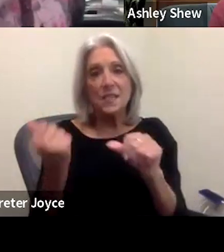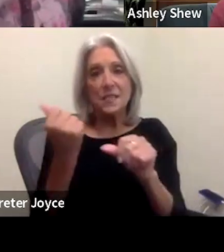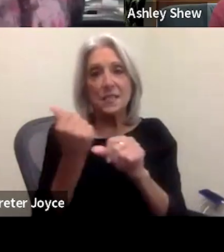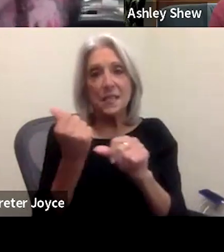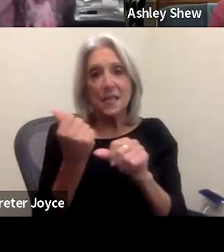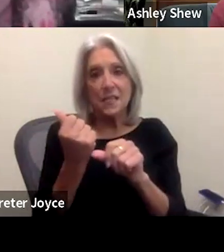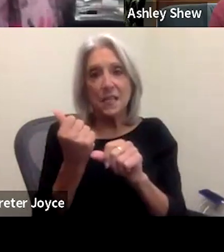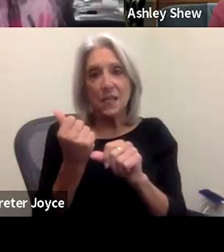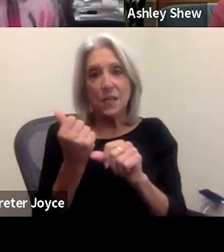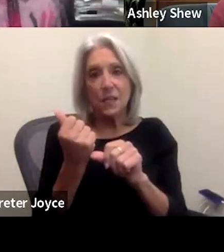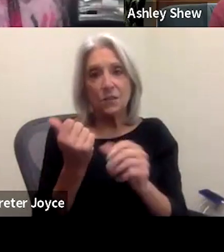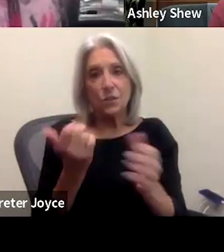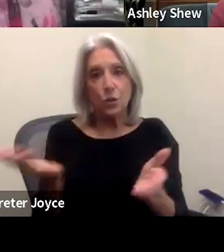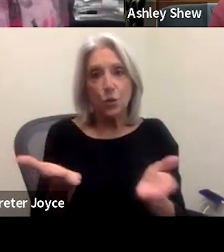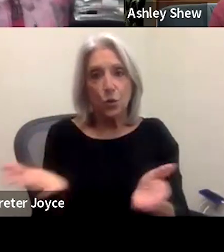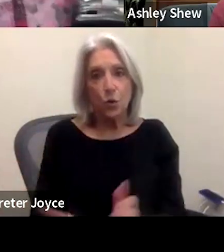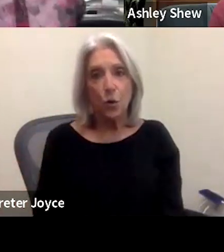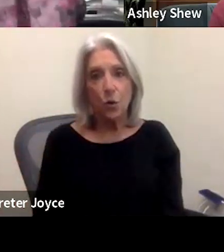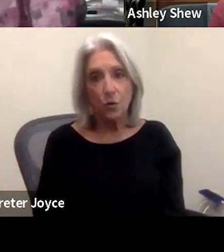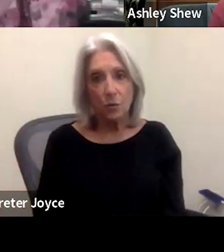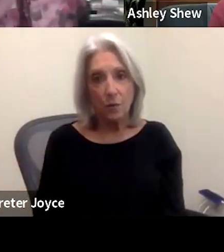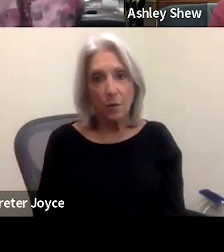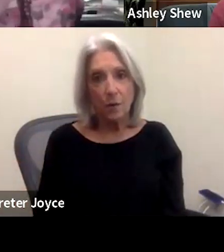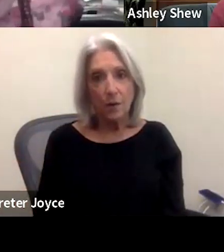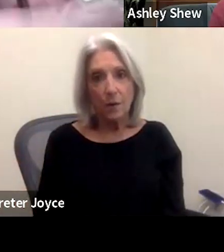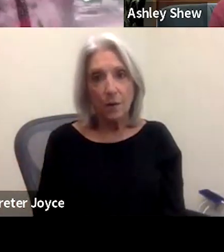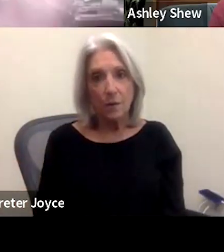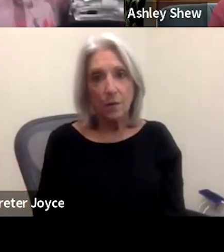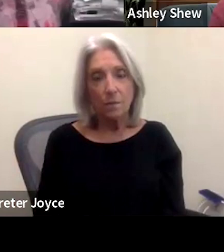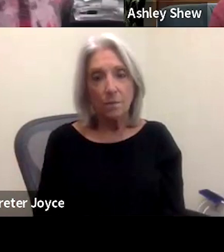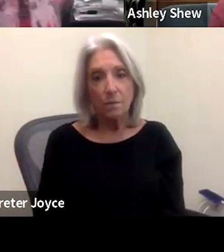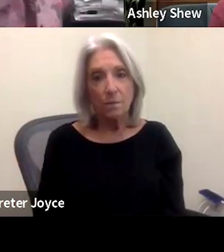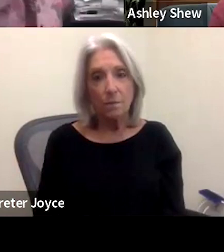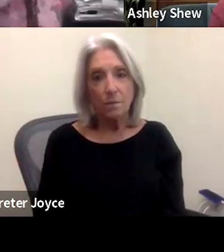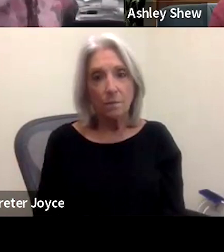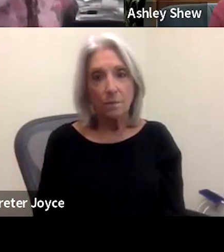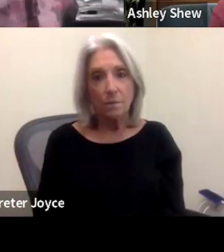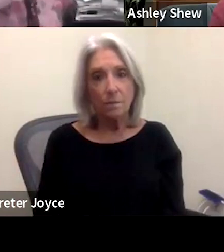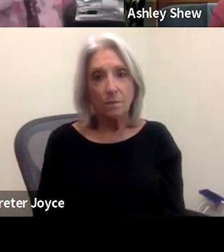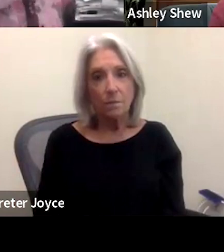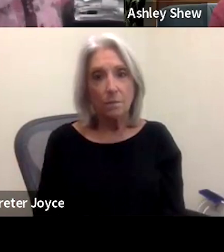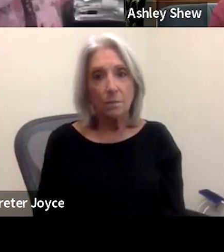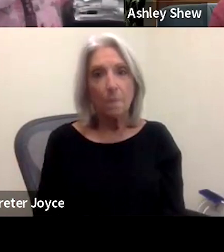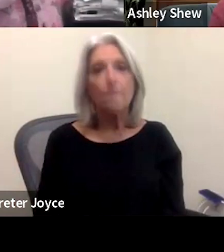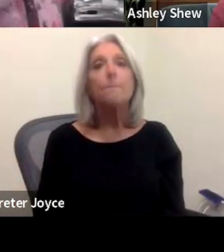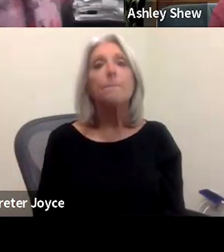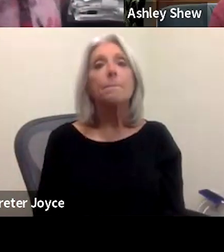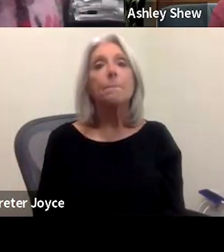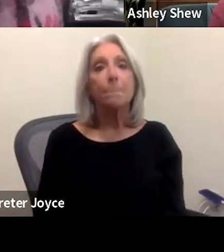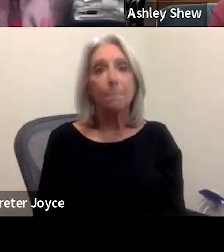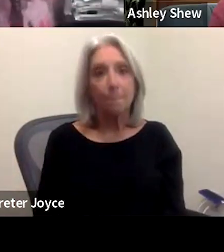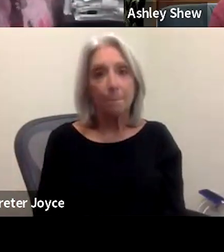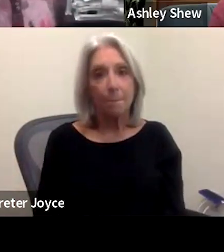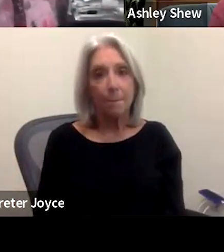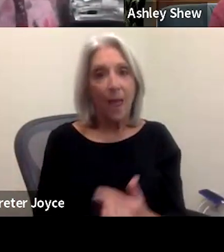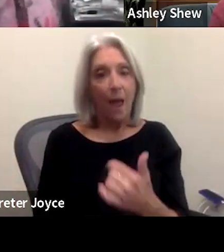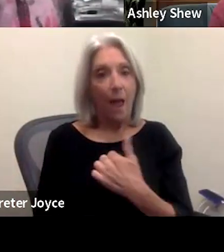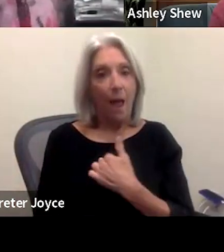But I took it out.